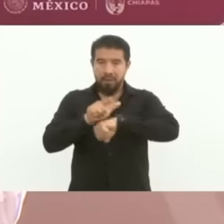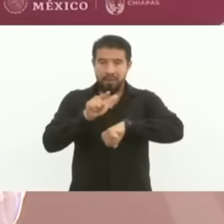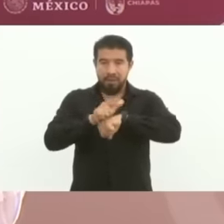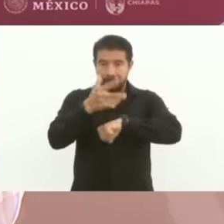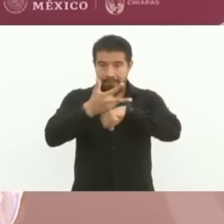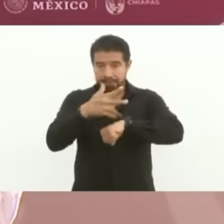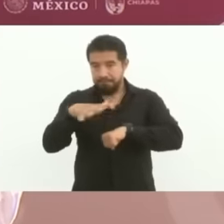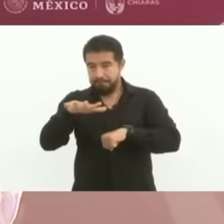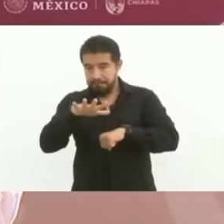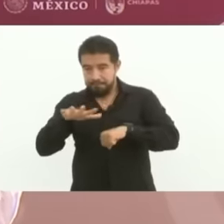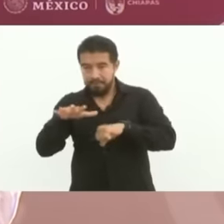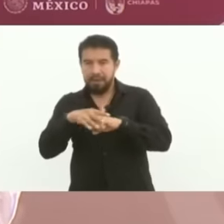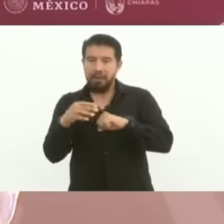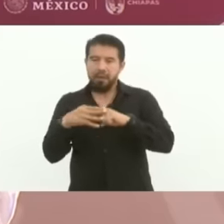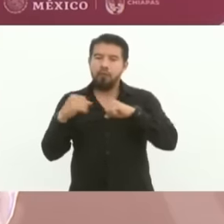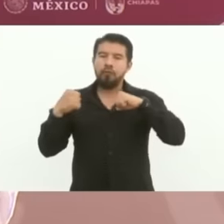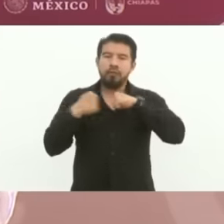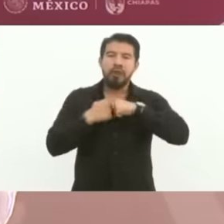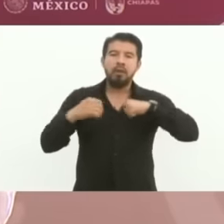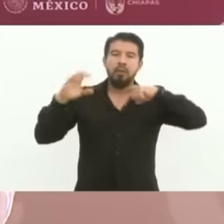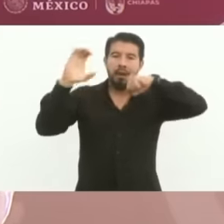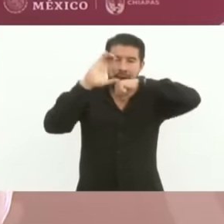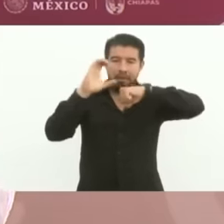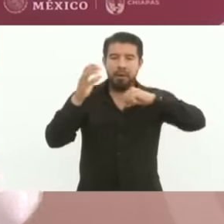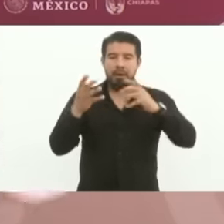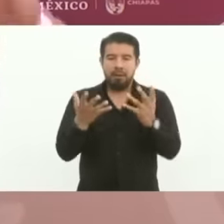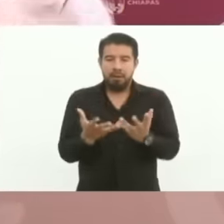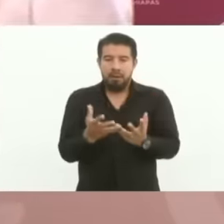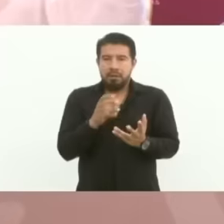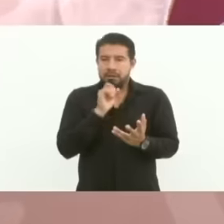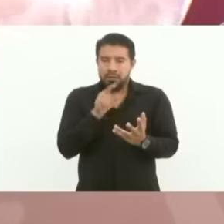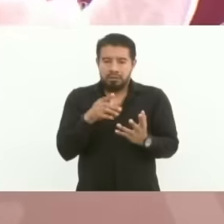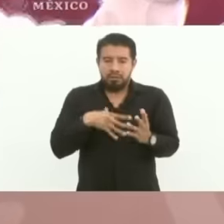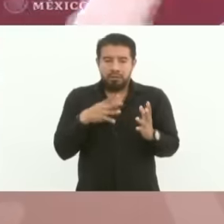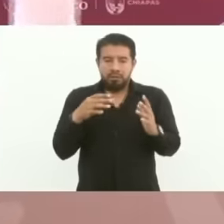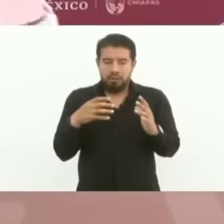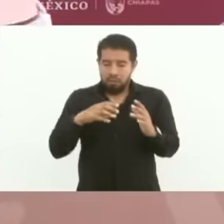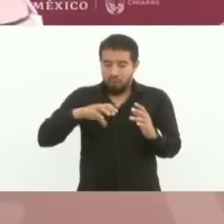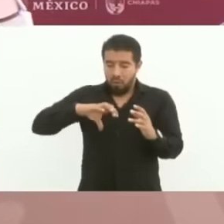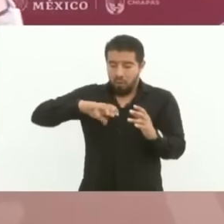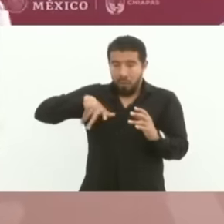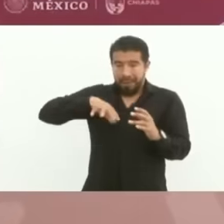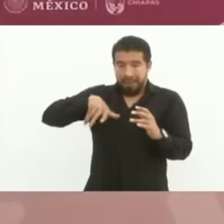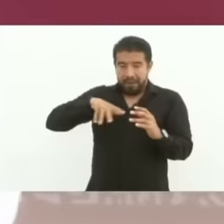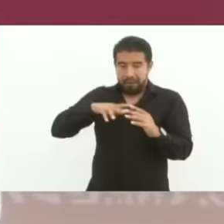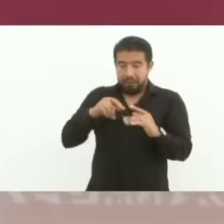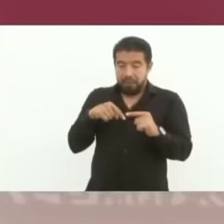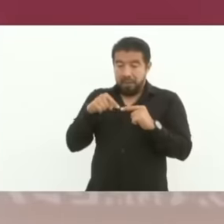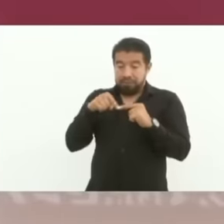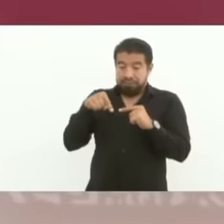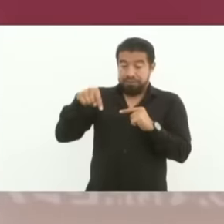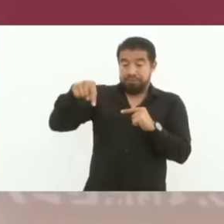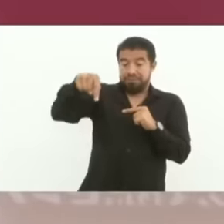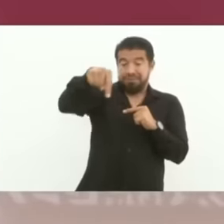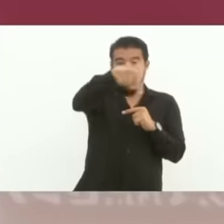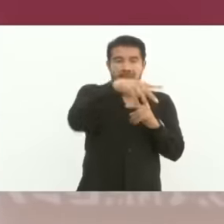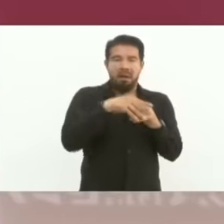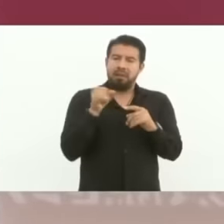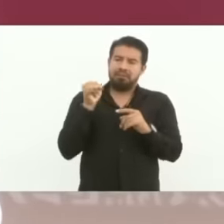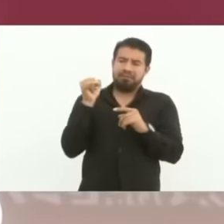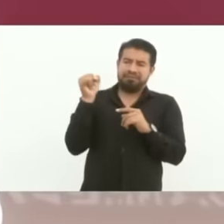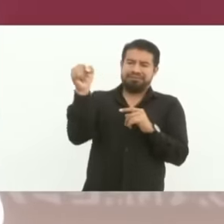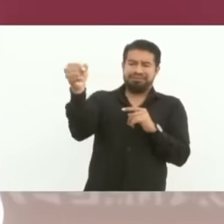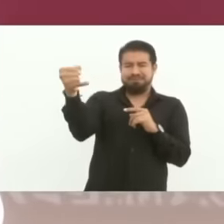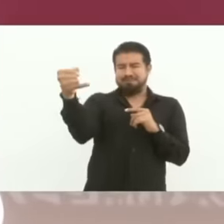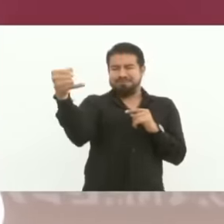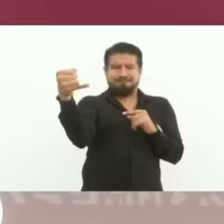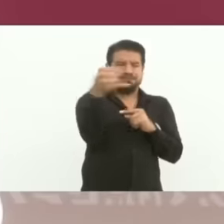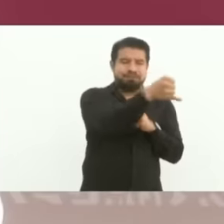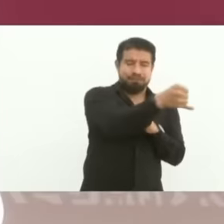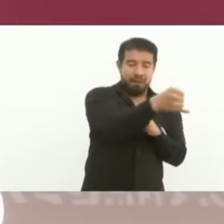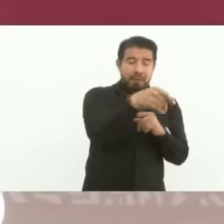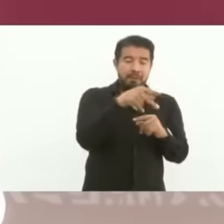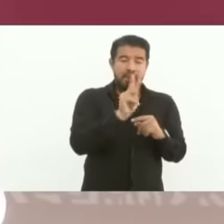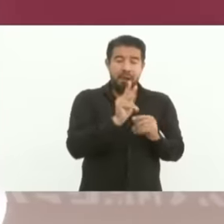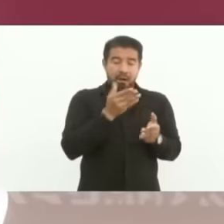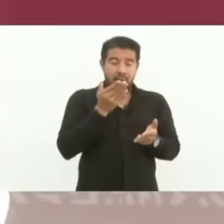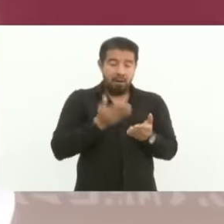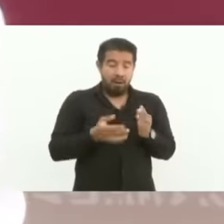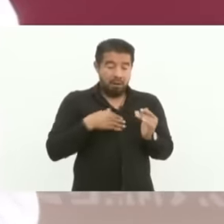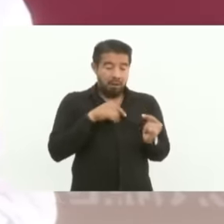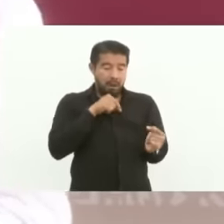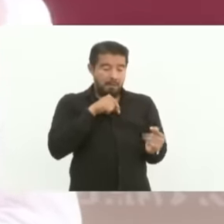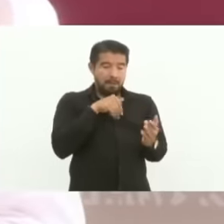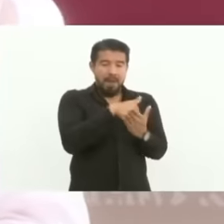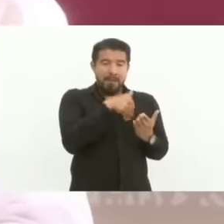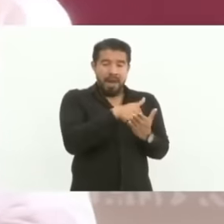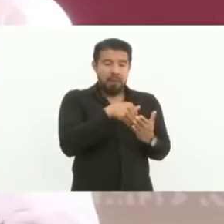to the Malapa border, you have to go through Comitán and it is a turn and if you go down by Motocintla